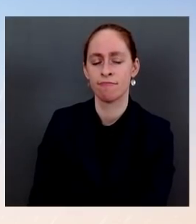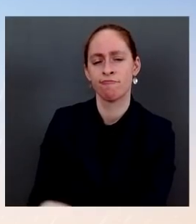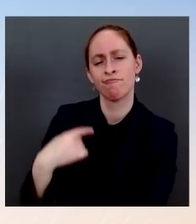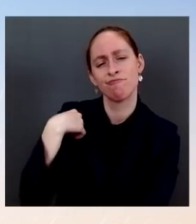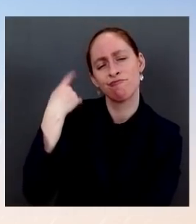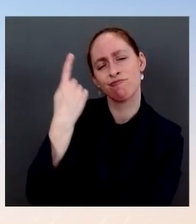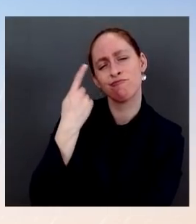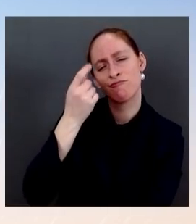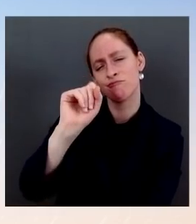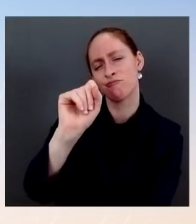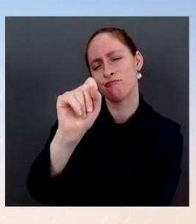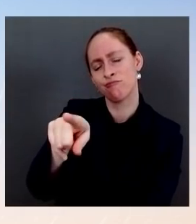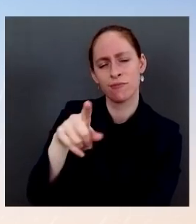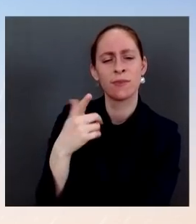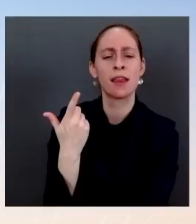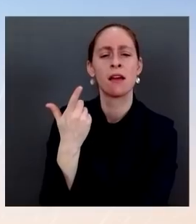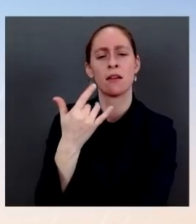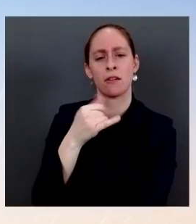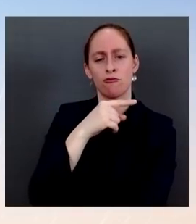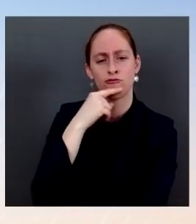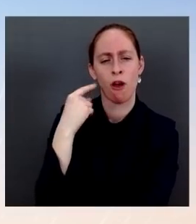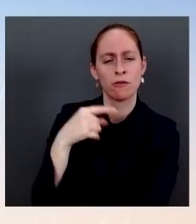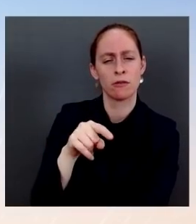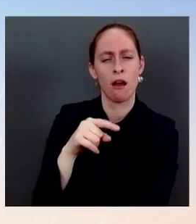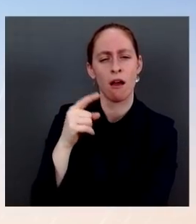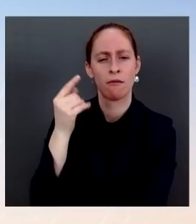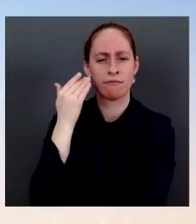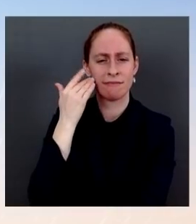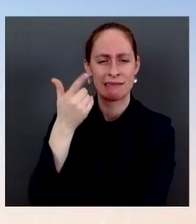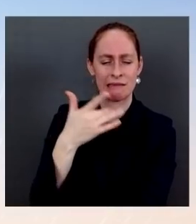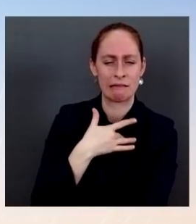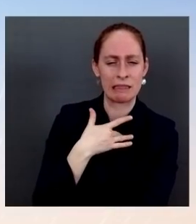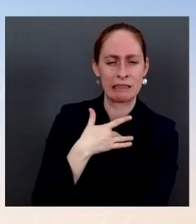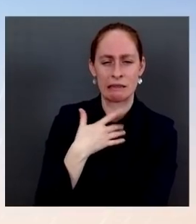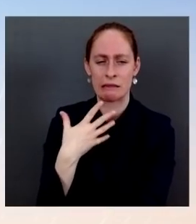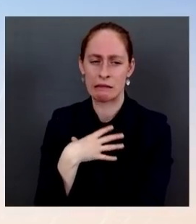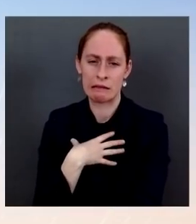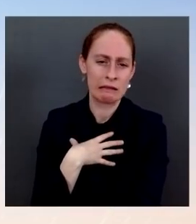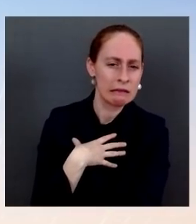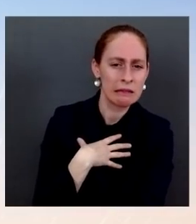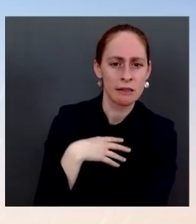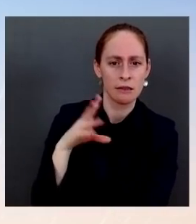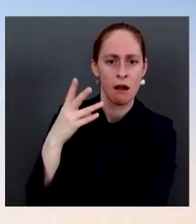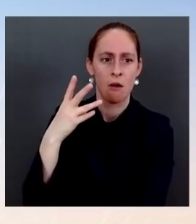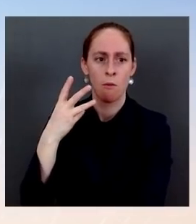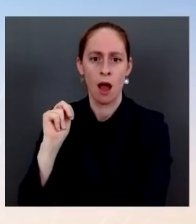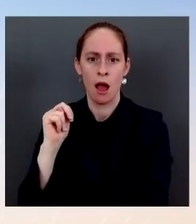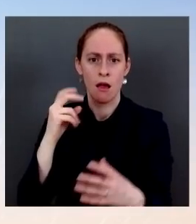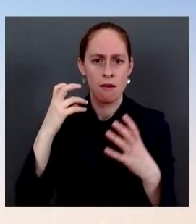with the situation at the border with Ukraine. Does that mean that you guys are okay with the status quo?